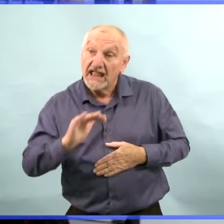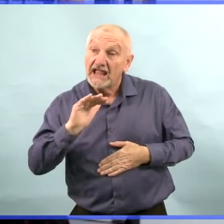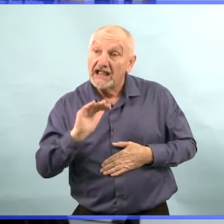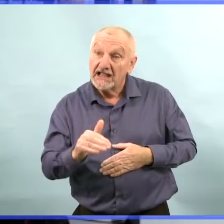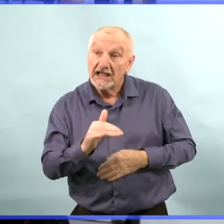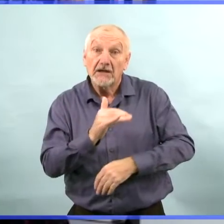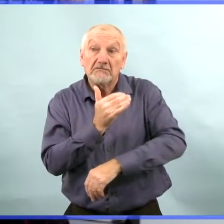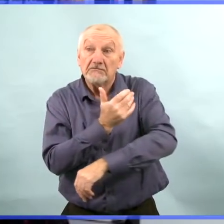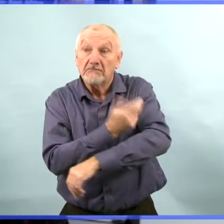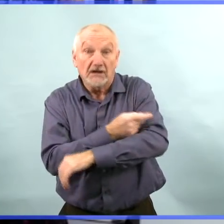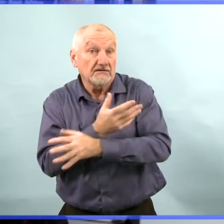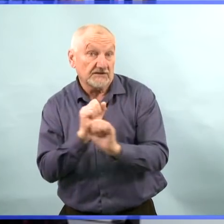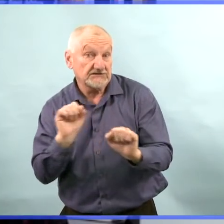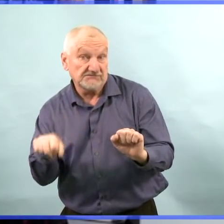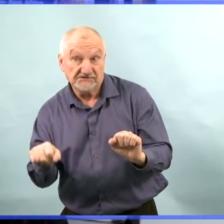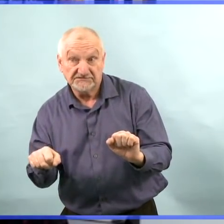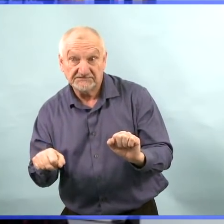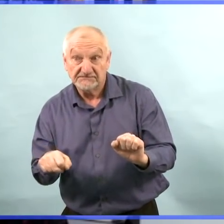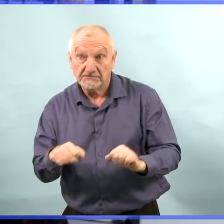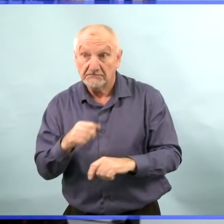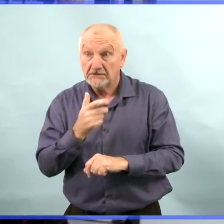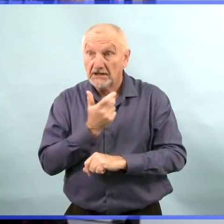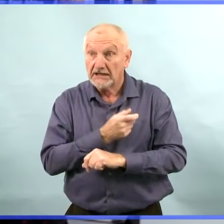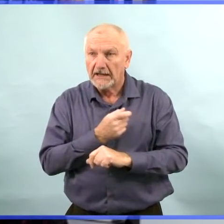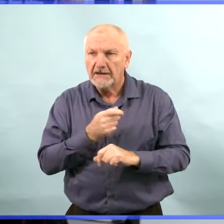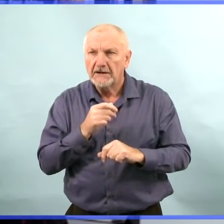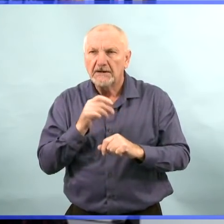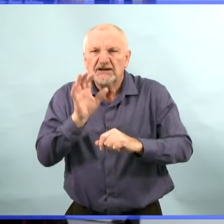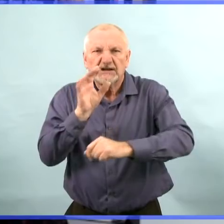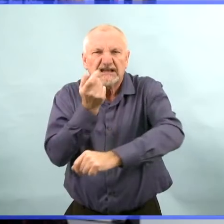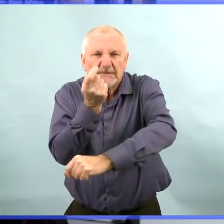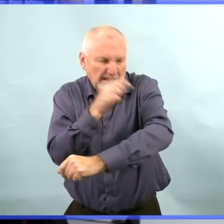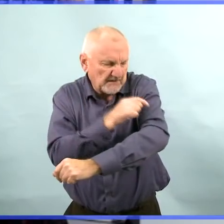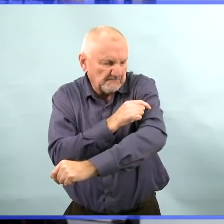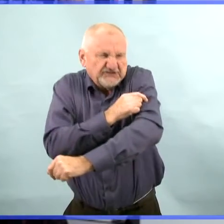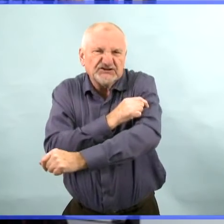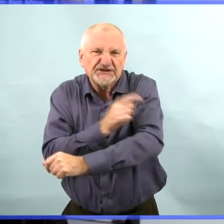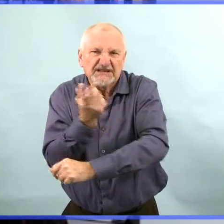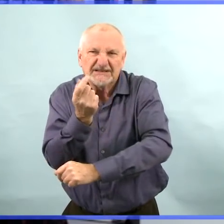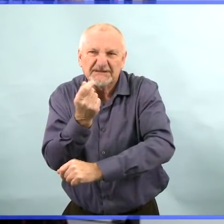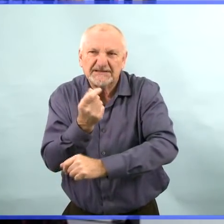that the needle will pinch or squeeze for a short time and that their arm might feel sore afterwards